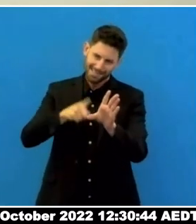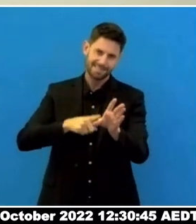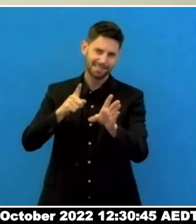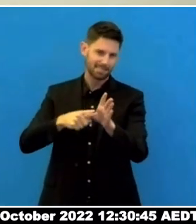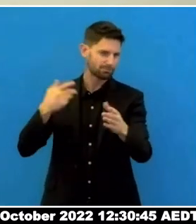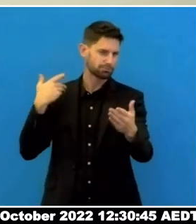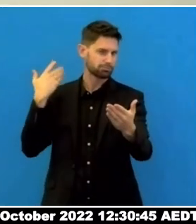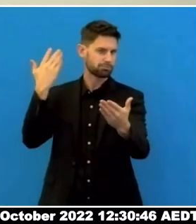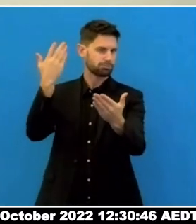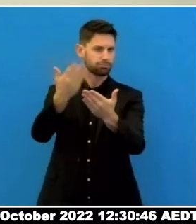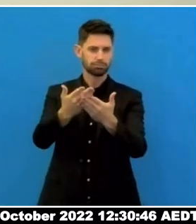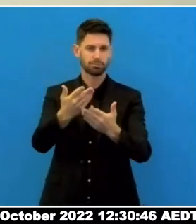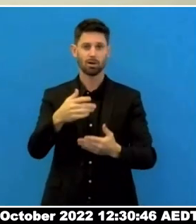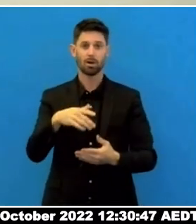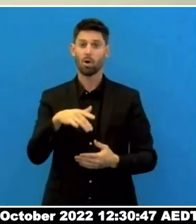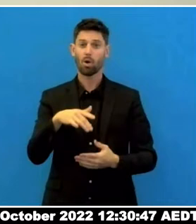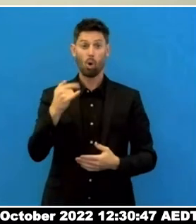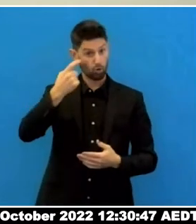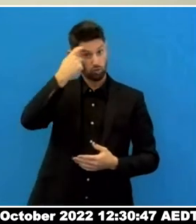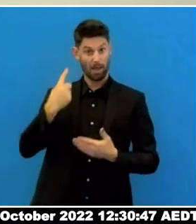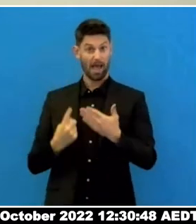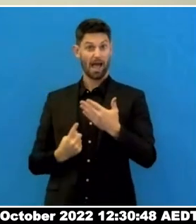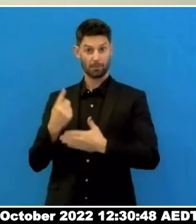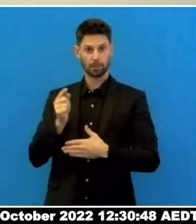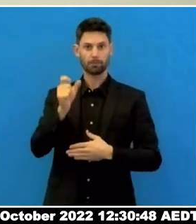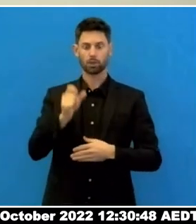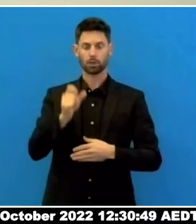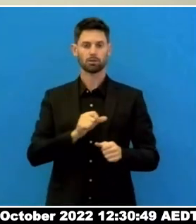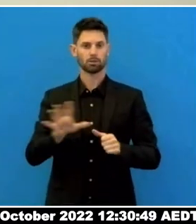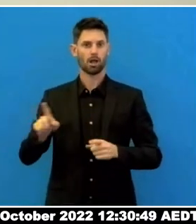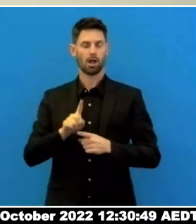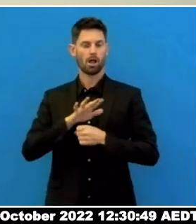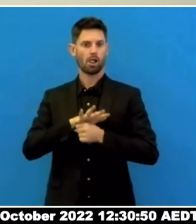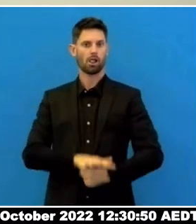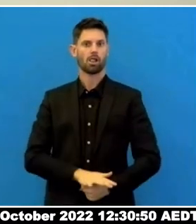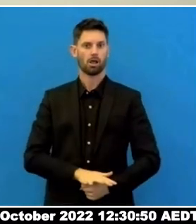it might be that this bubbles up in a decade or in you know, two decades or even three decades.